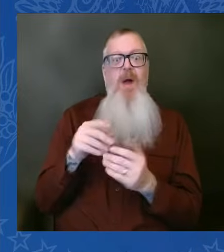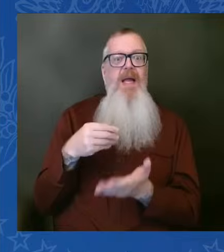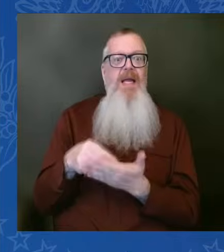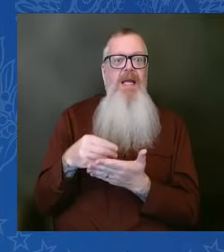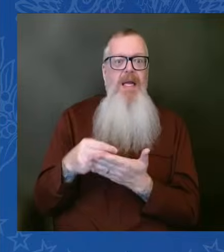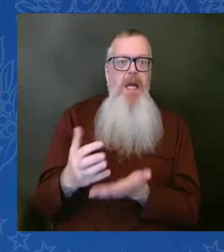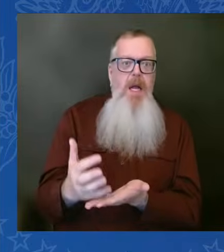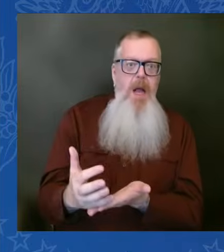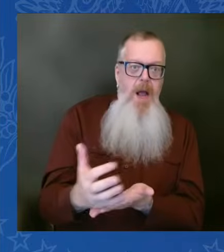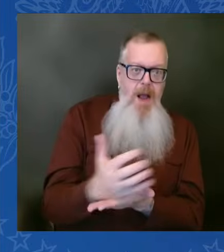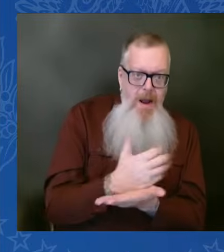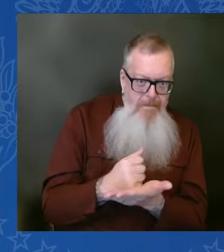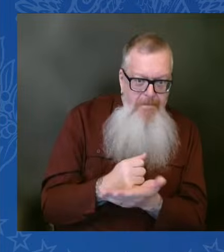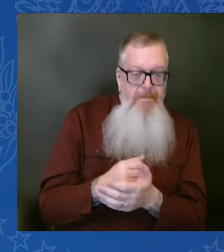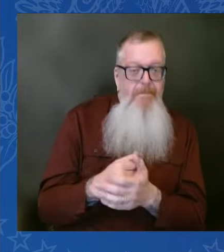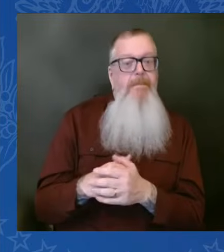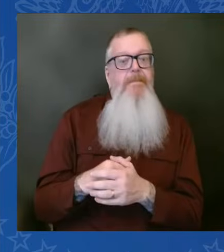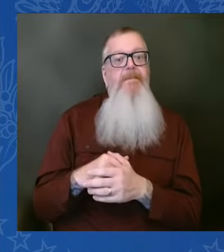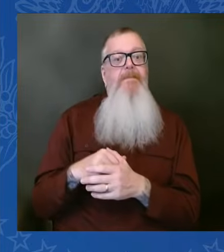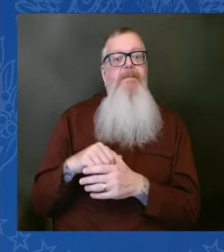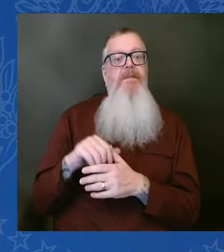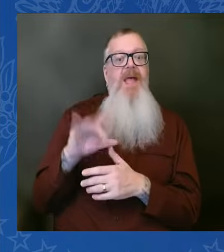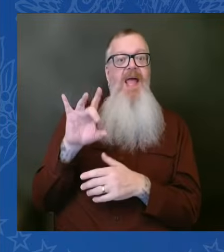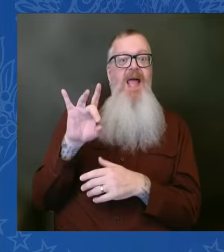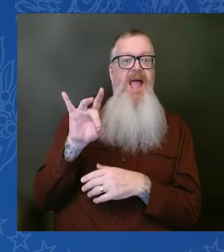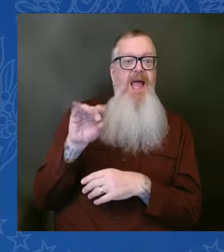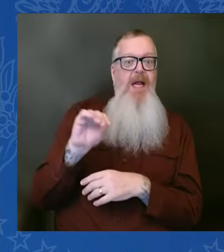have jobs -- near a decade -- a multi-decade high.